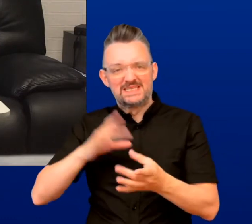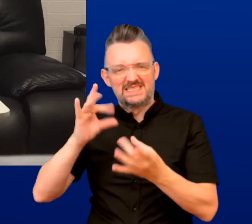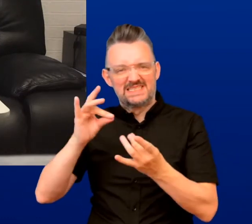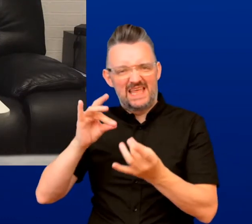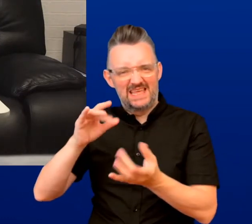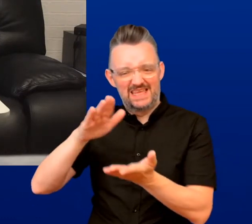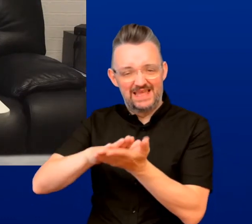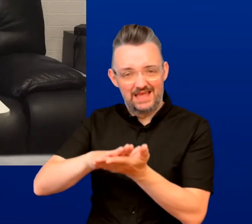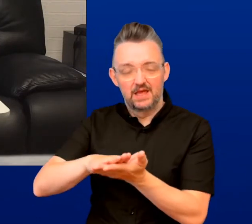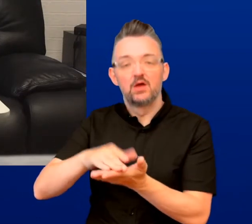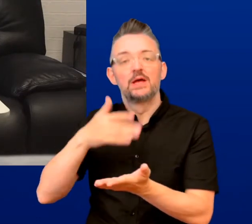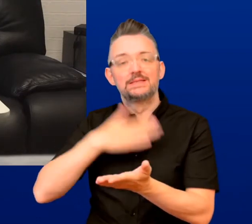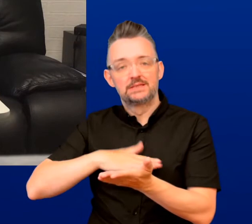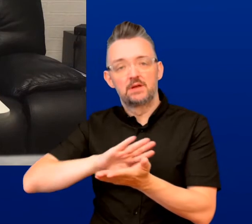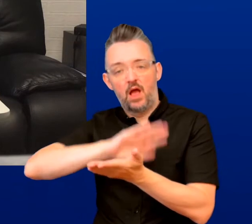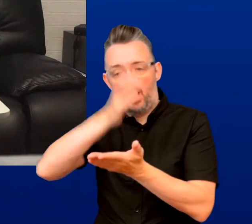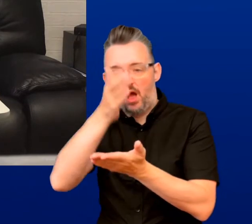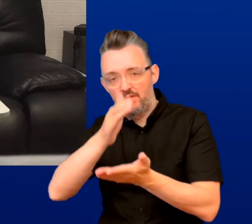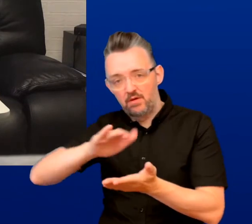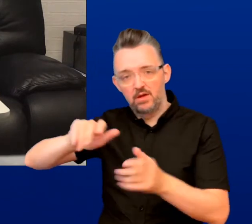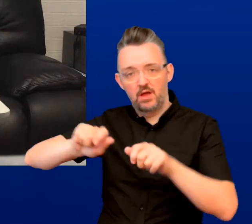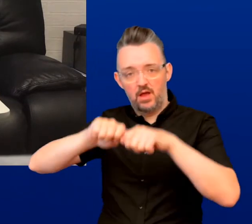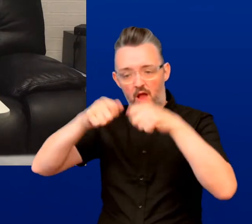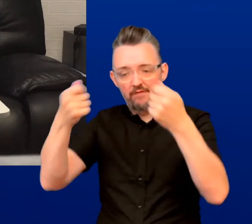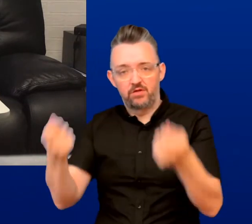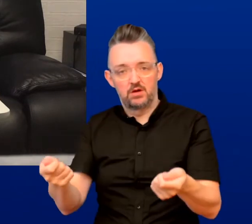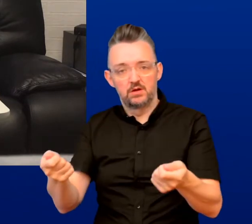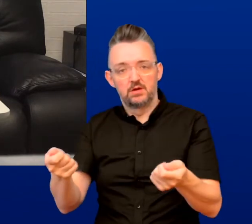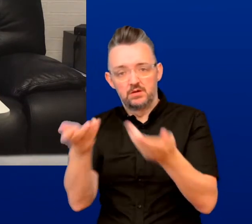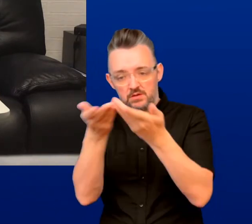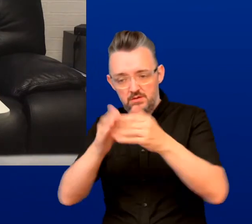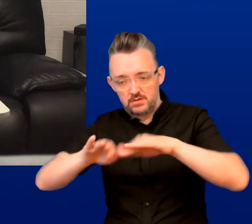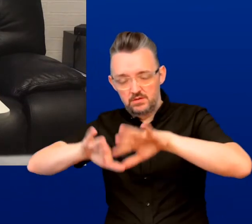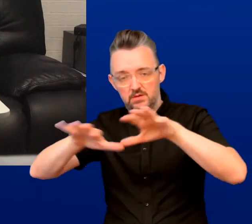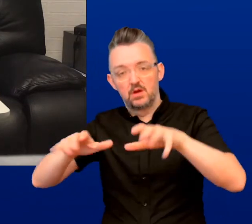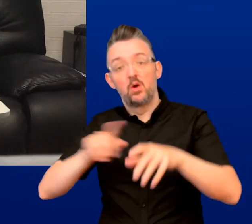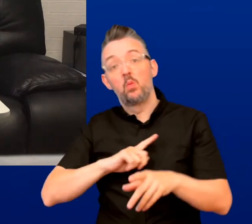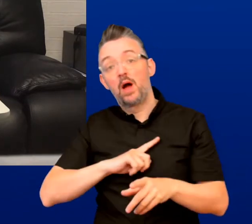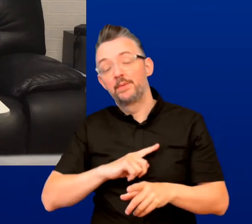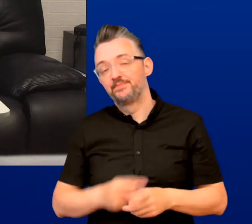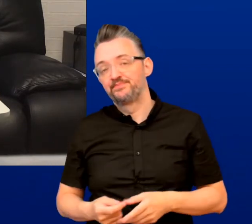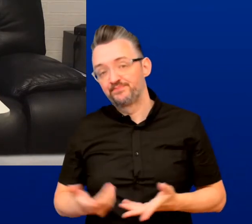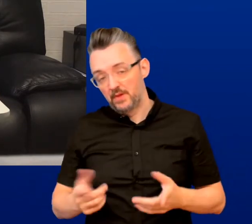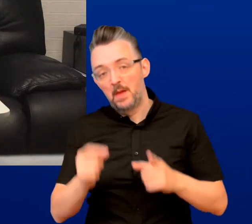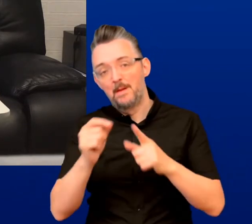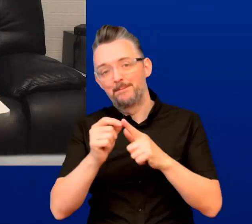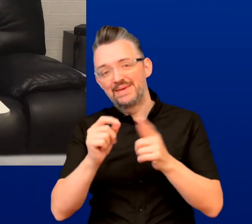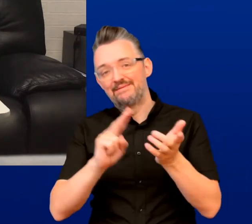we have to cover it in cling film because P.V.A does not